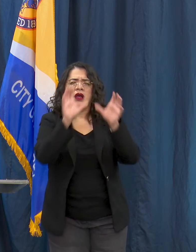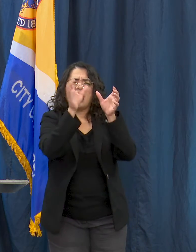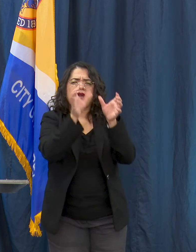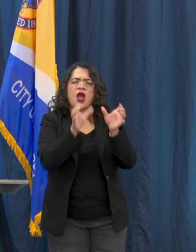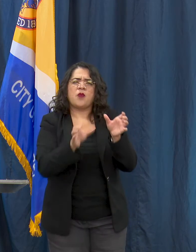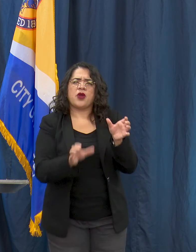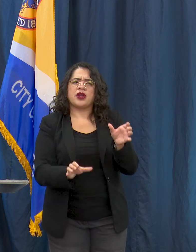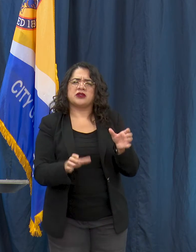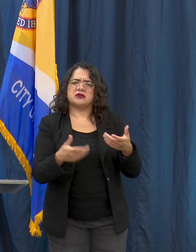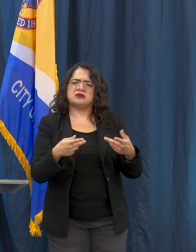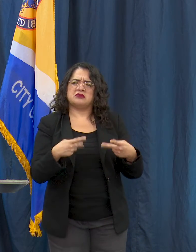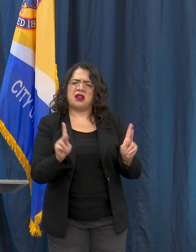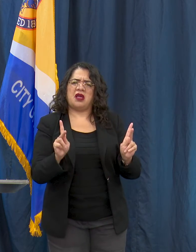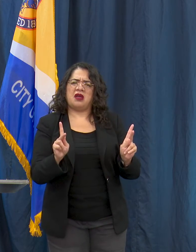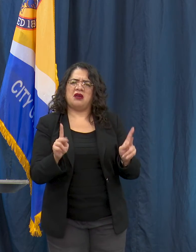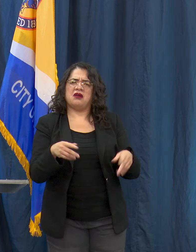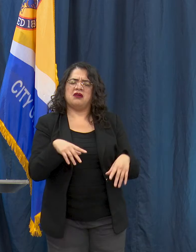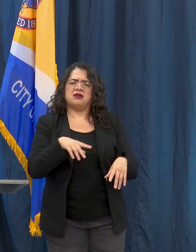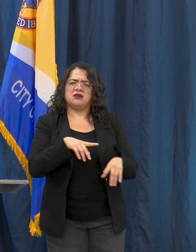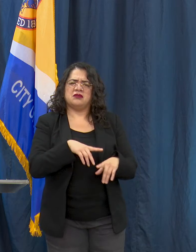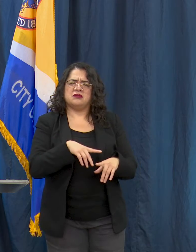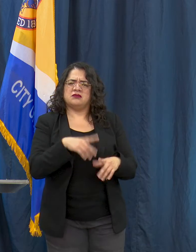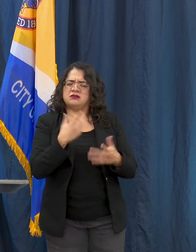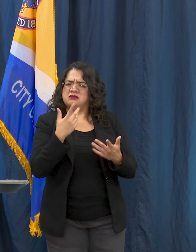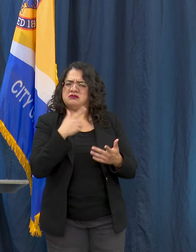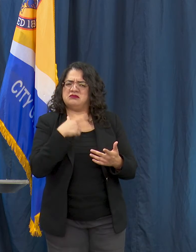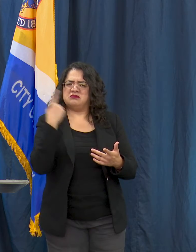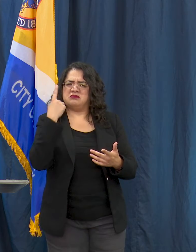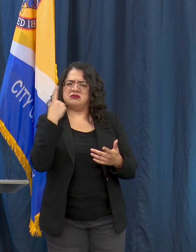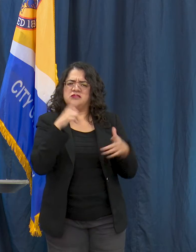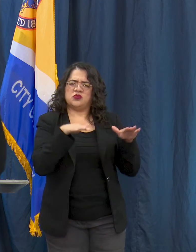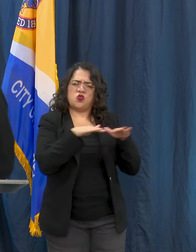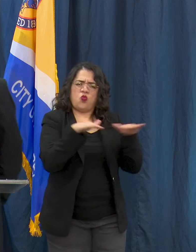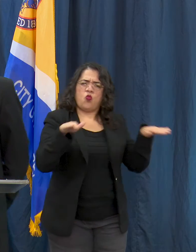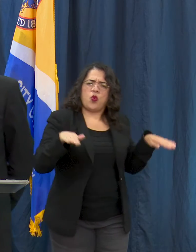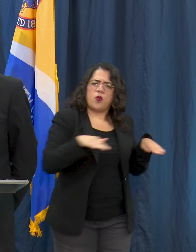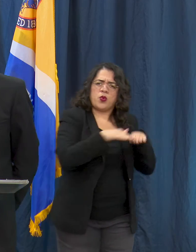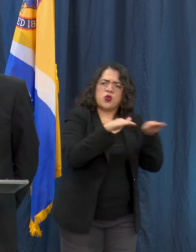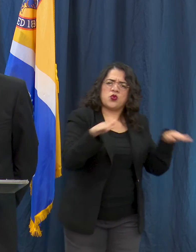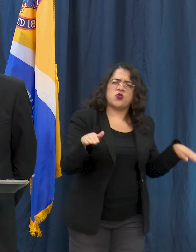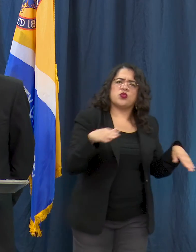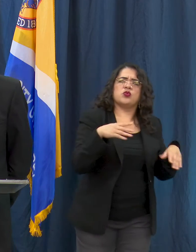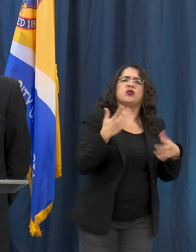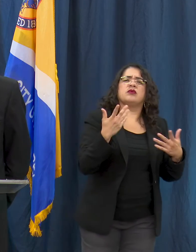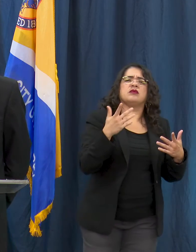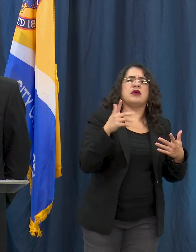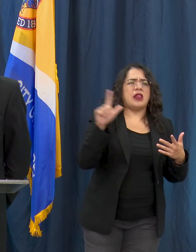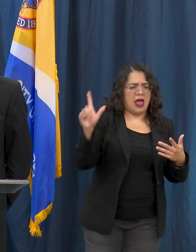in a private practice and that was also in addition to swimming pools and libraries so we've talked about that if you want to elaborate on that you're welcome too.